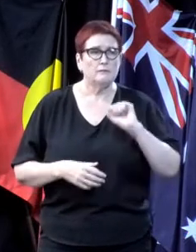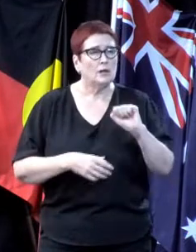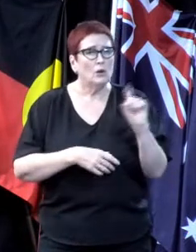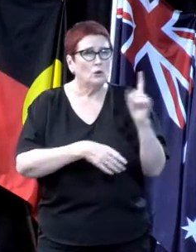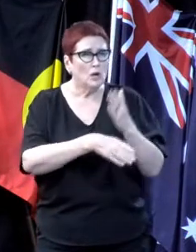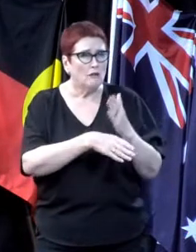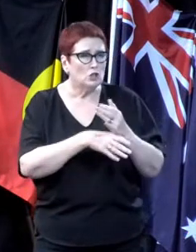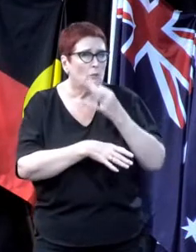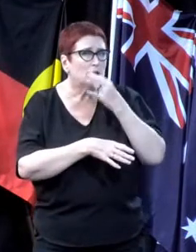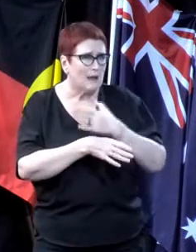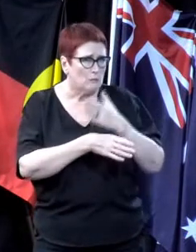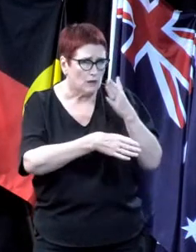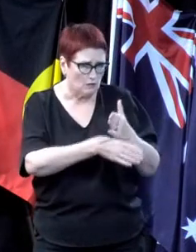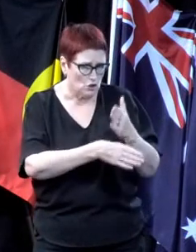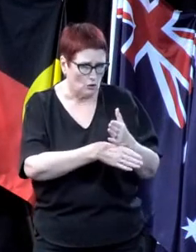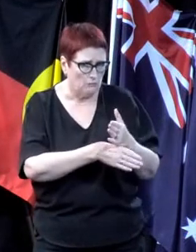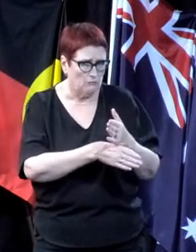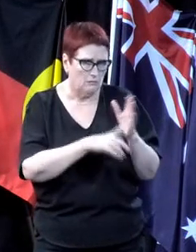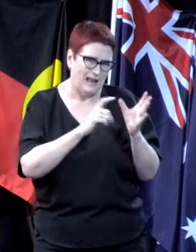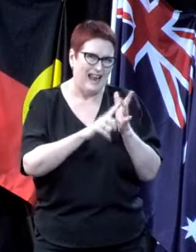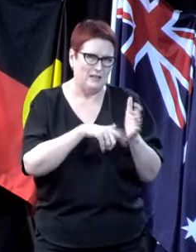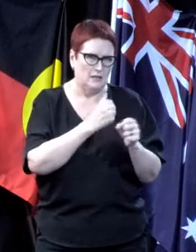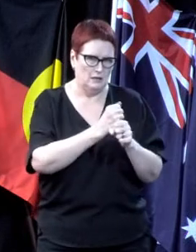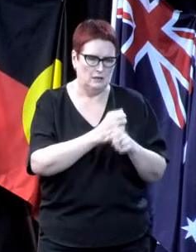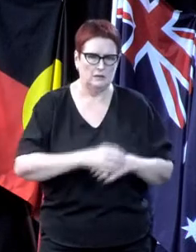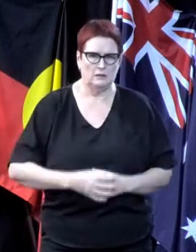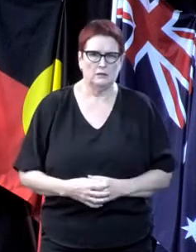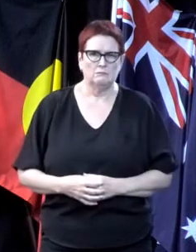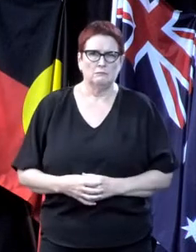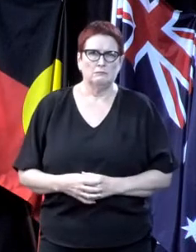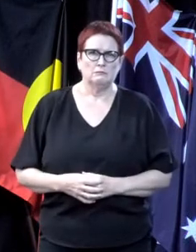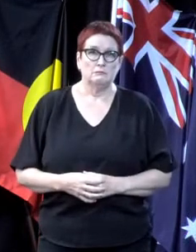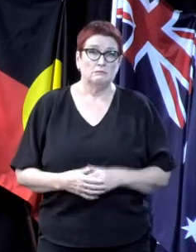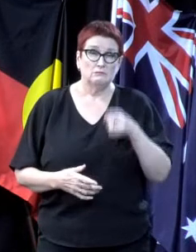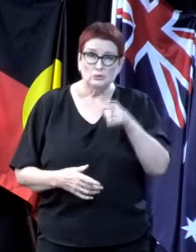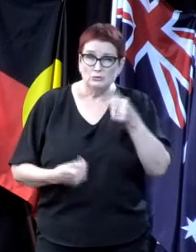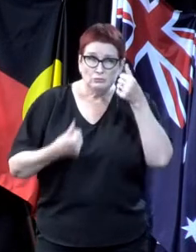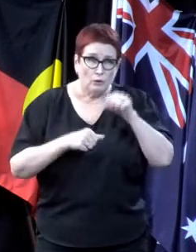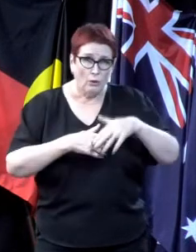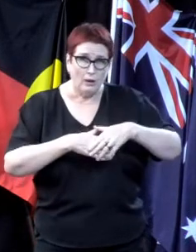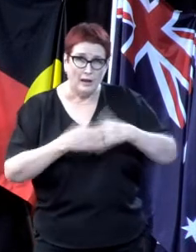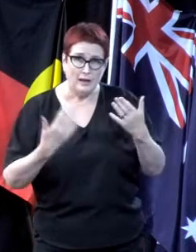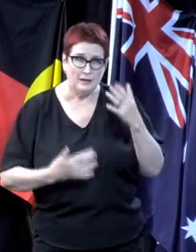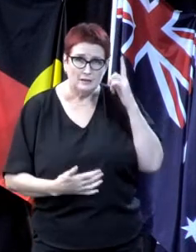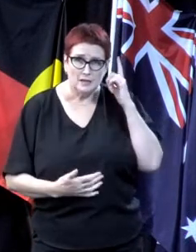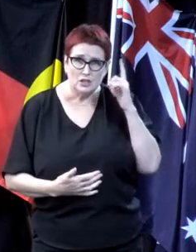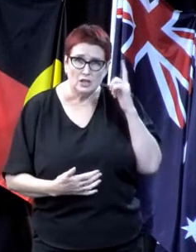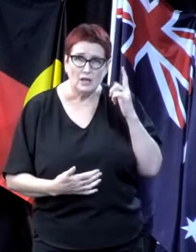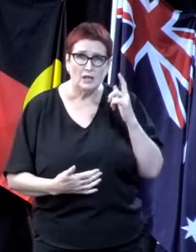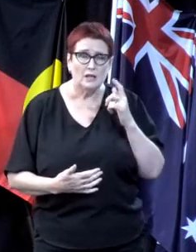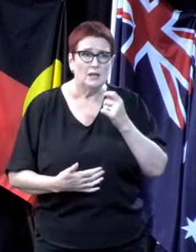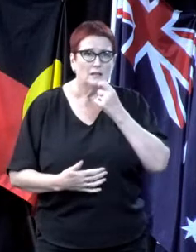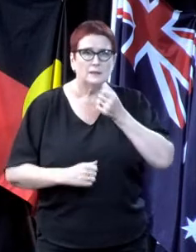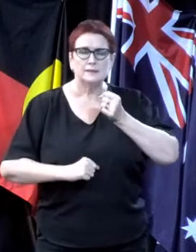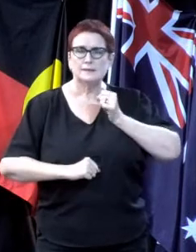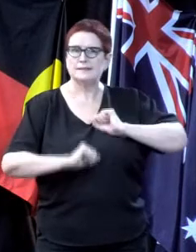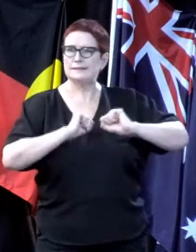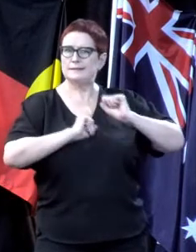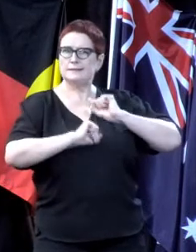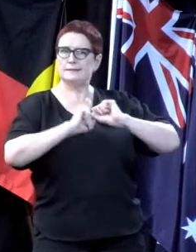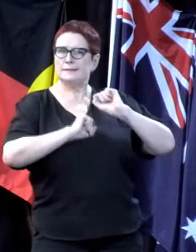Are there teachers who may be pushing back against the notion